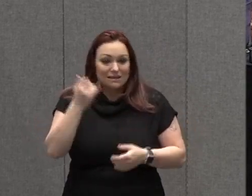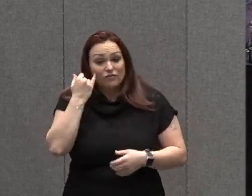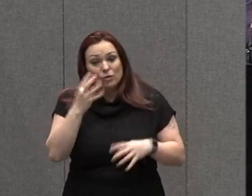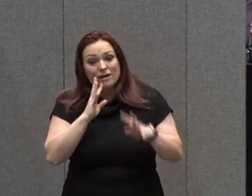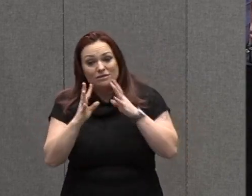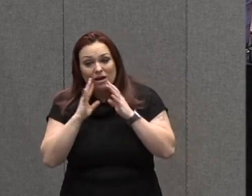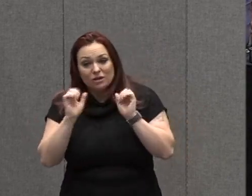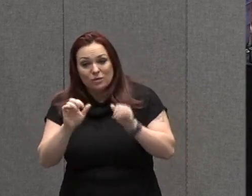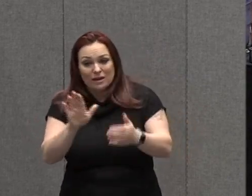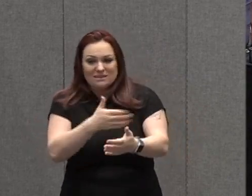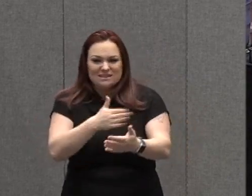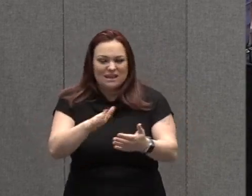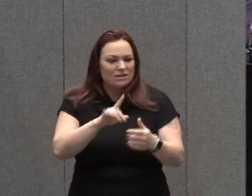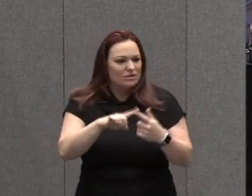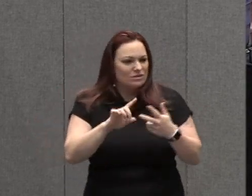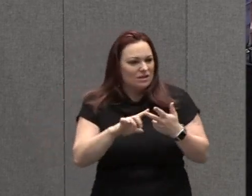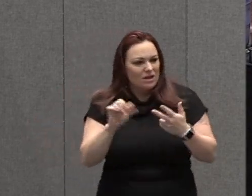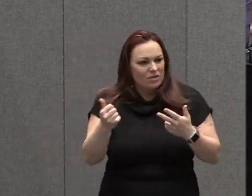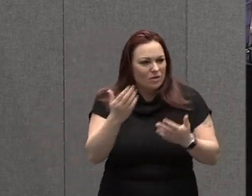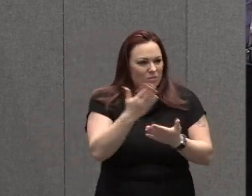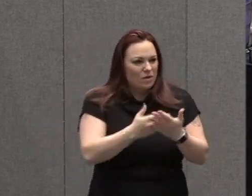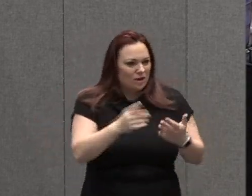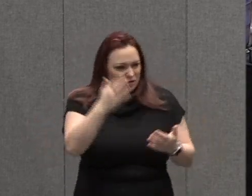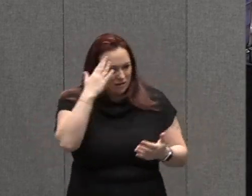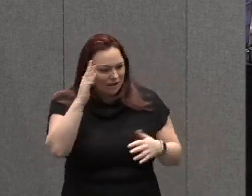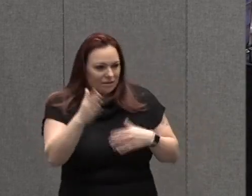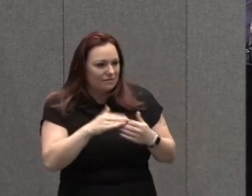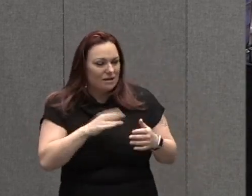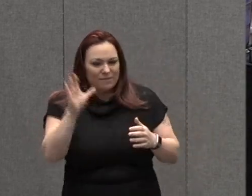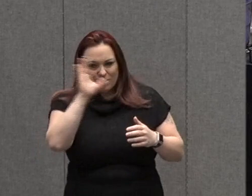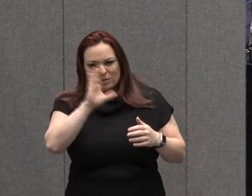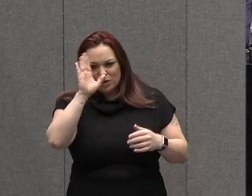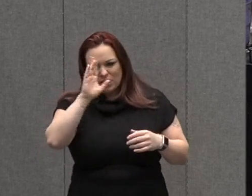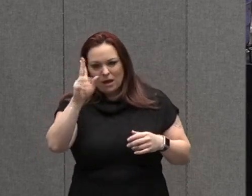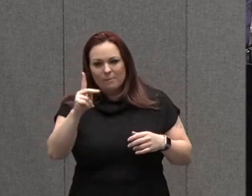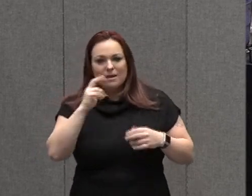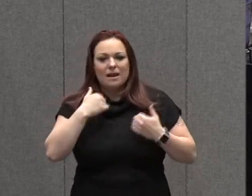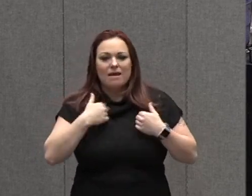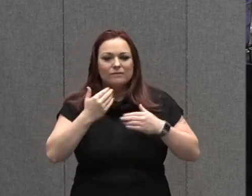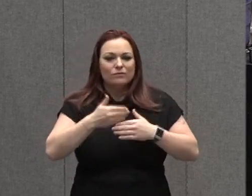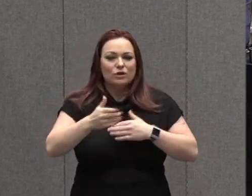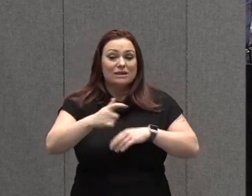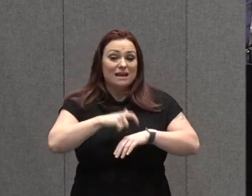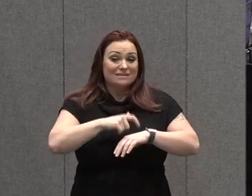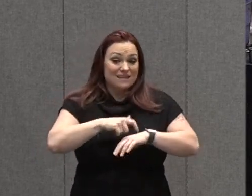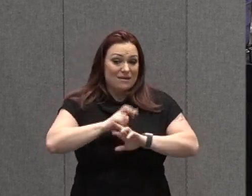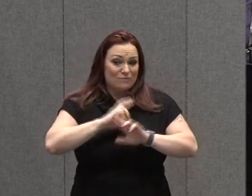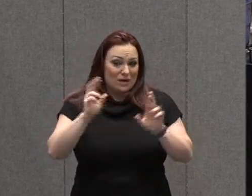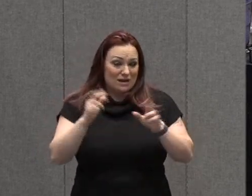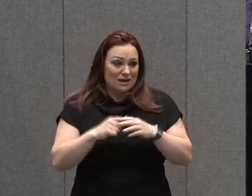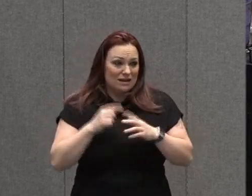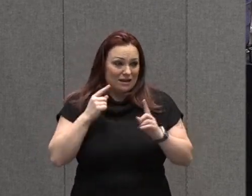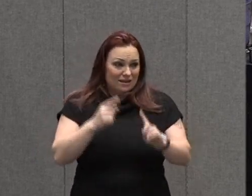and there's one other part I forgot, do you know that one? Well I'll look it up and I'll have it for you next time, but the point is, is that it is just